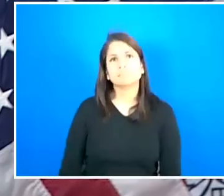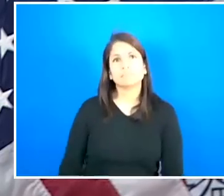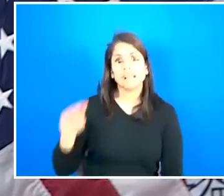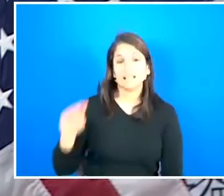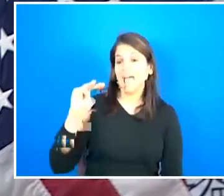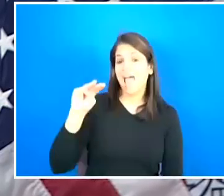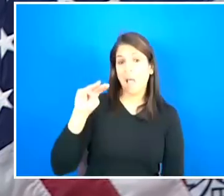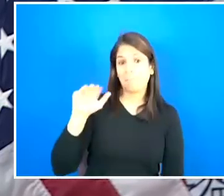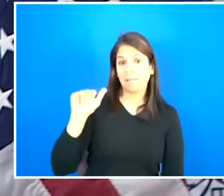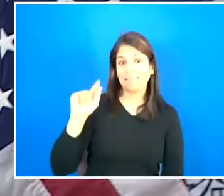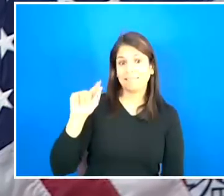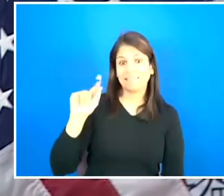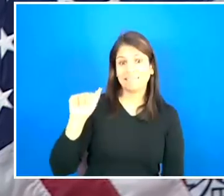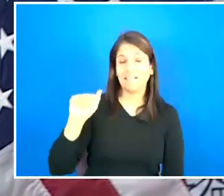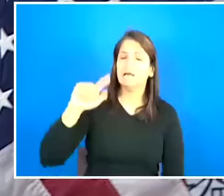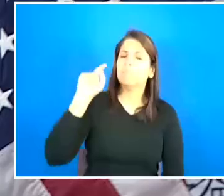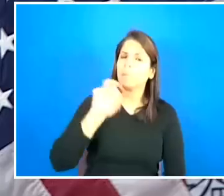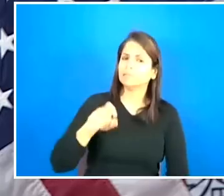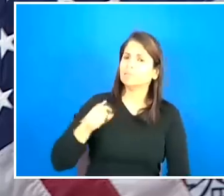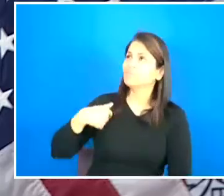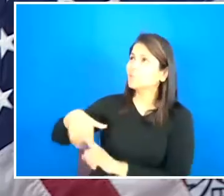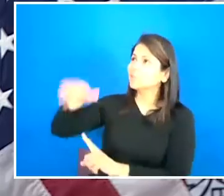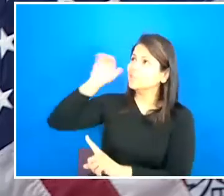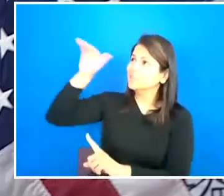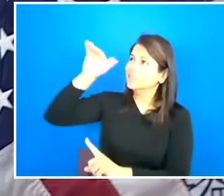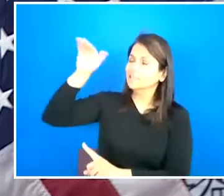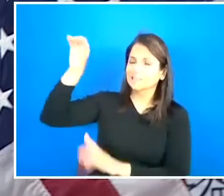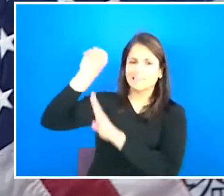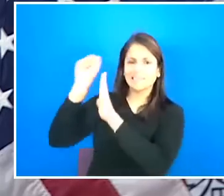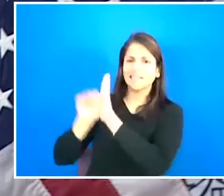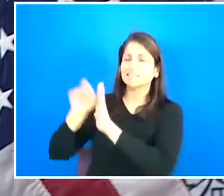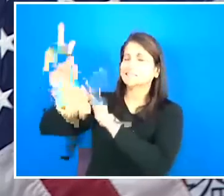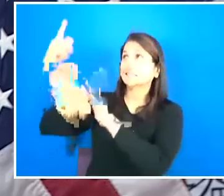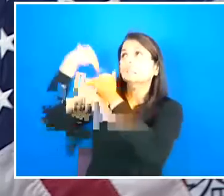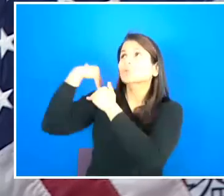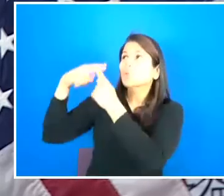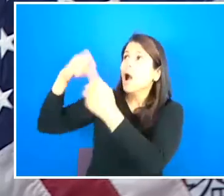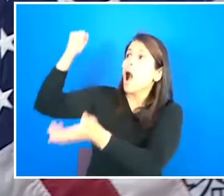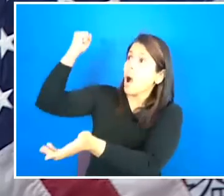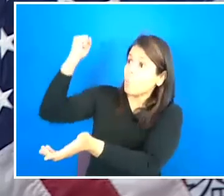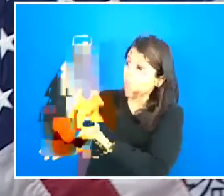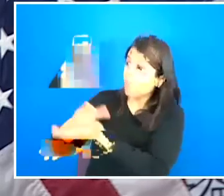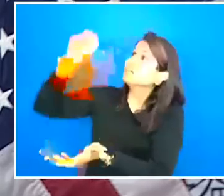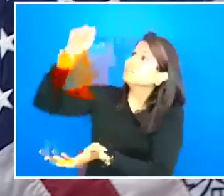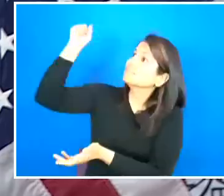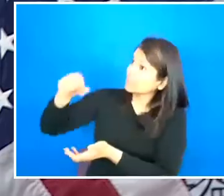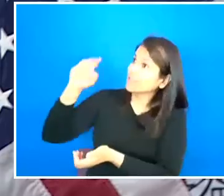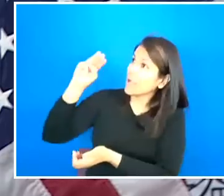TRAIN. THE MTA HAS TO SAY YES AND WE CAN TOGETHER DO SOMETHING RLEALY IPOMRNTTA TO REDUCE THE NUMBER